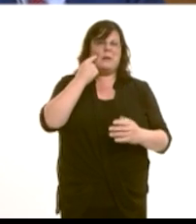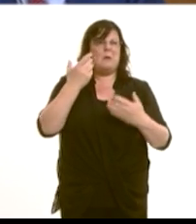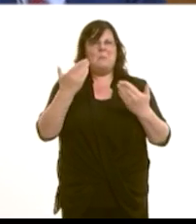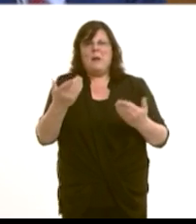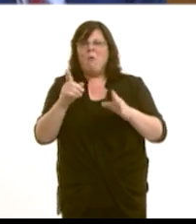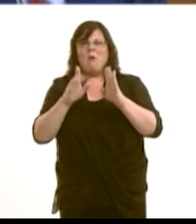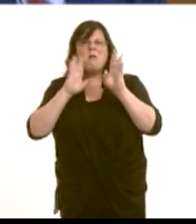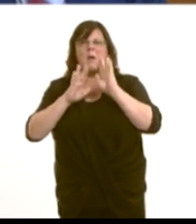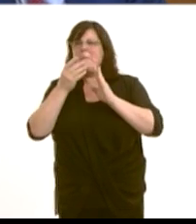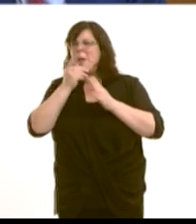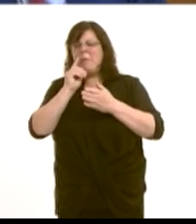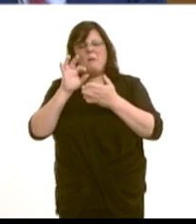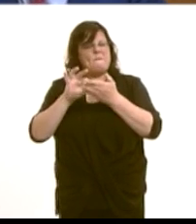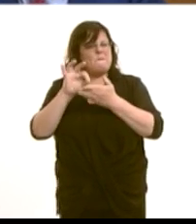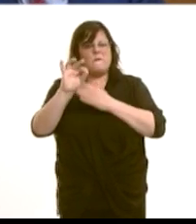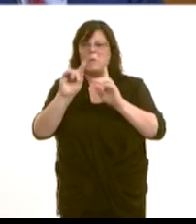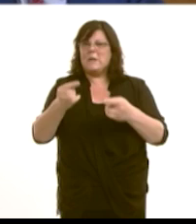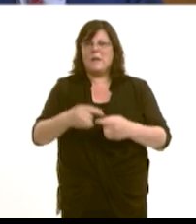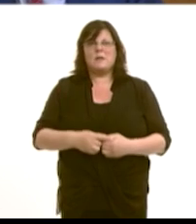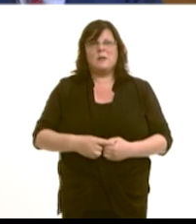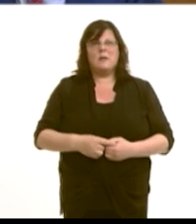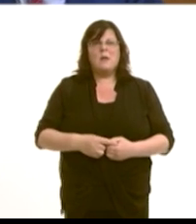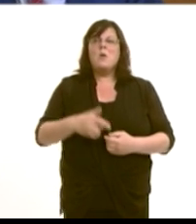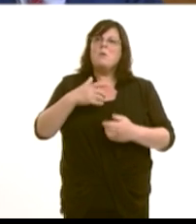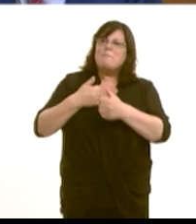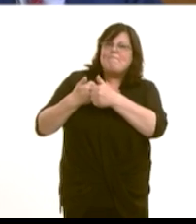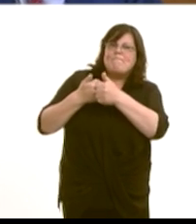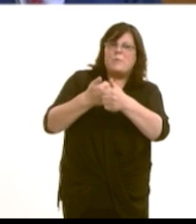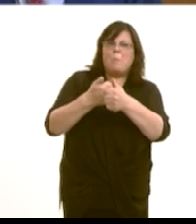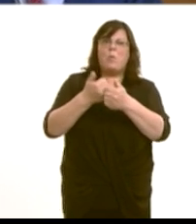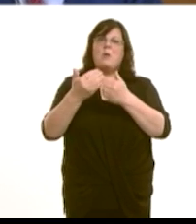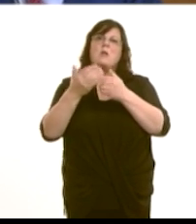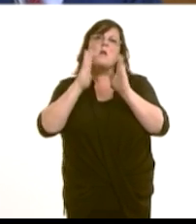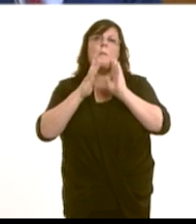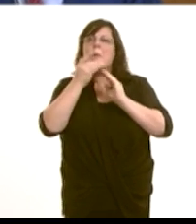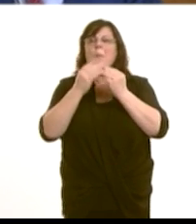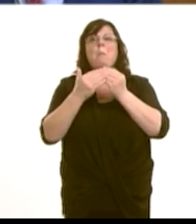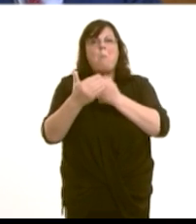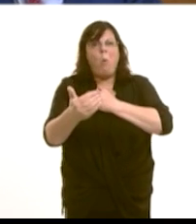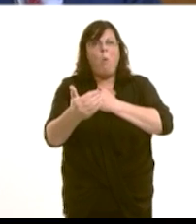I think we have to make a point that more needs to be done to help young people to get into accommodation.